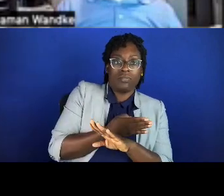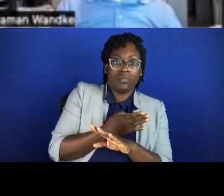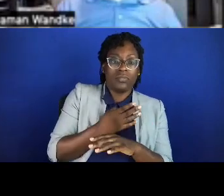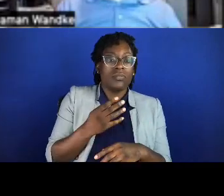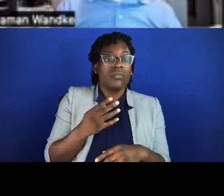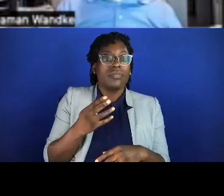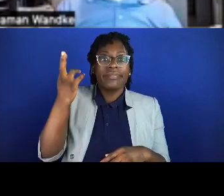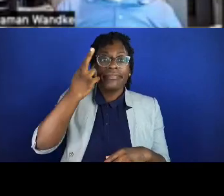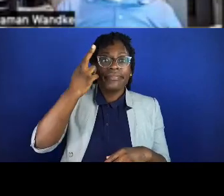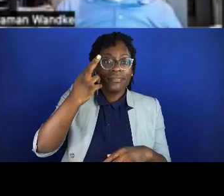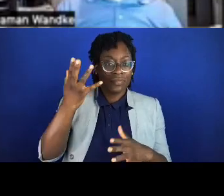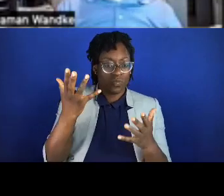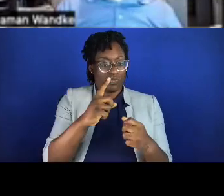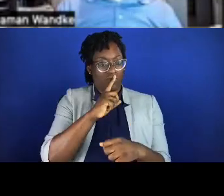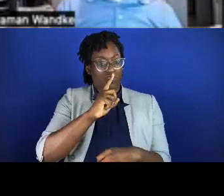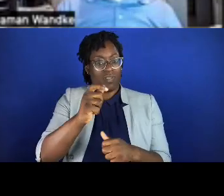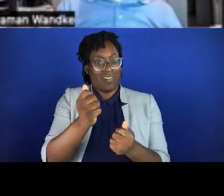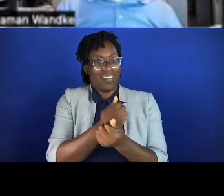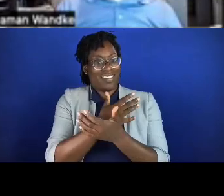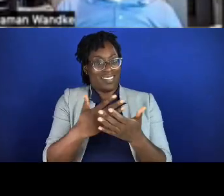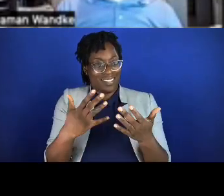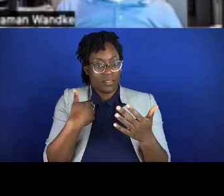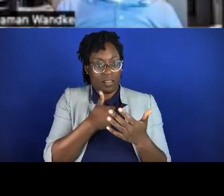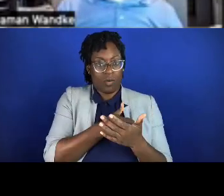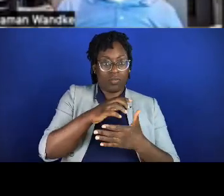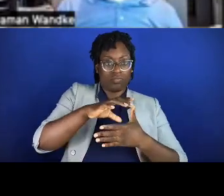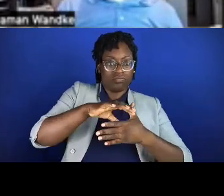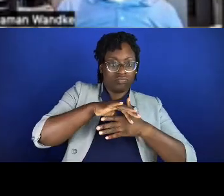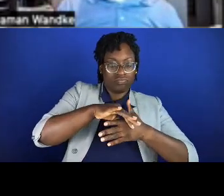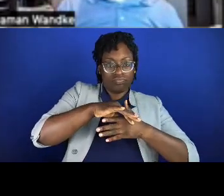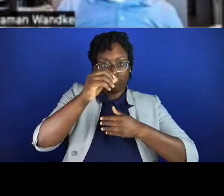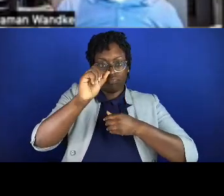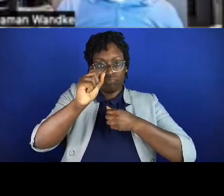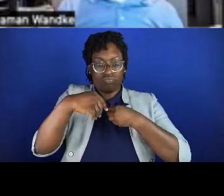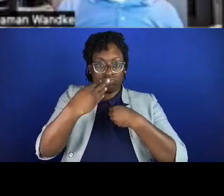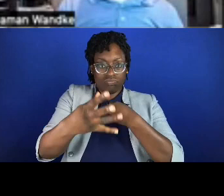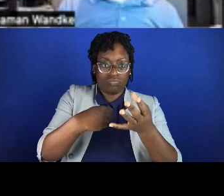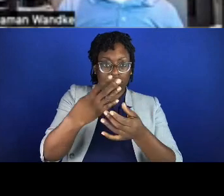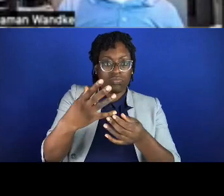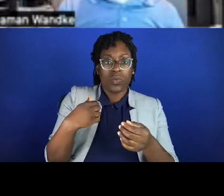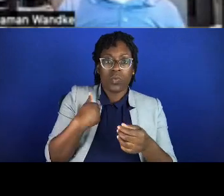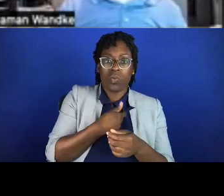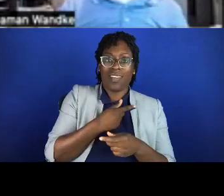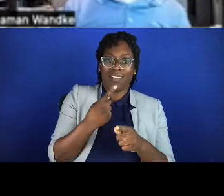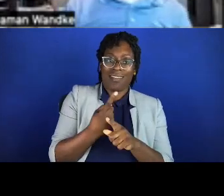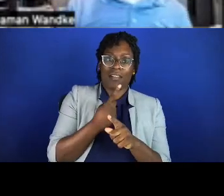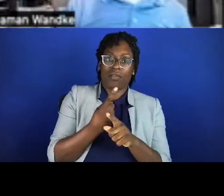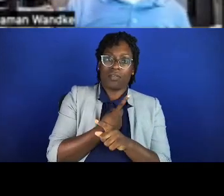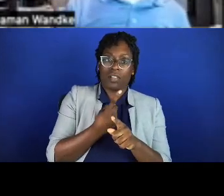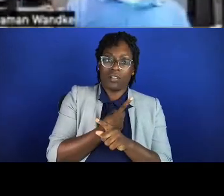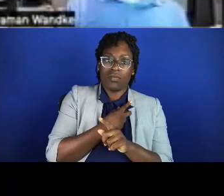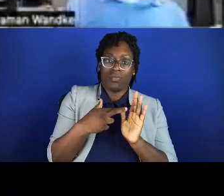and prepared for you to ensure that the expertise, knowledge, and advice from the featured entrepreneurs